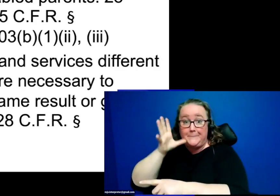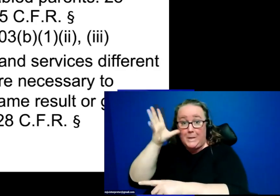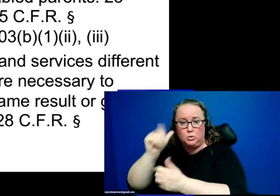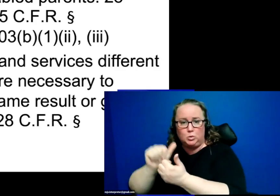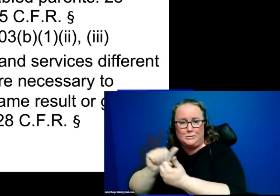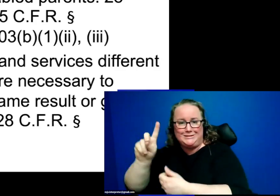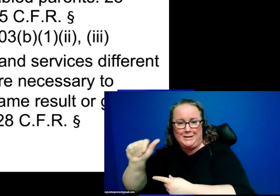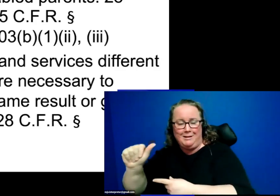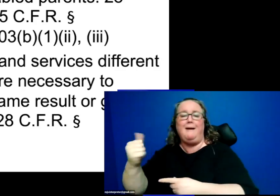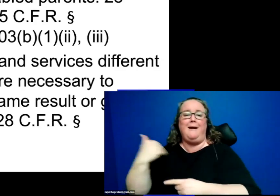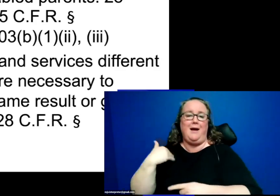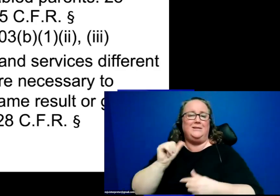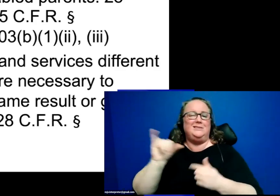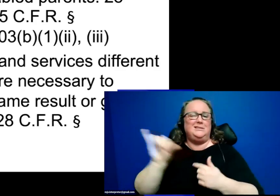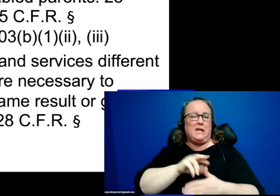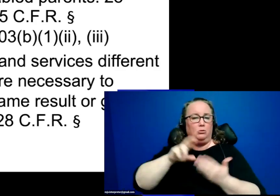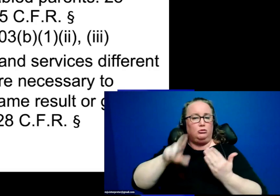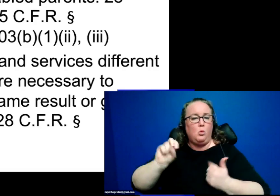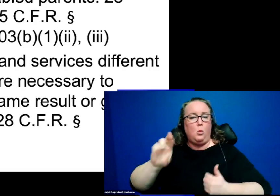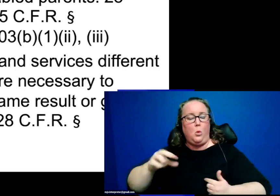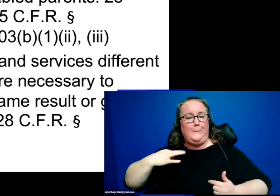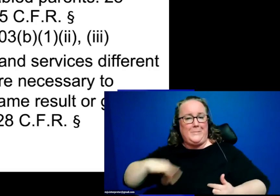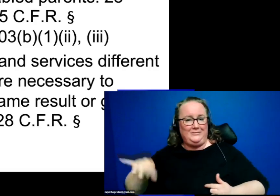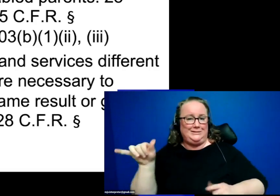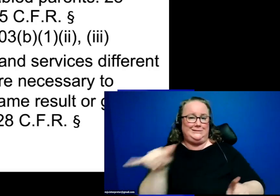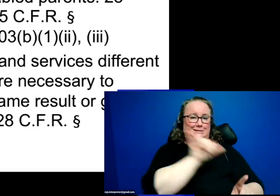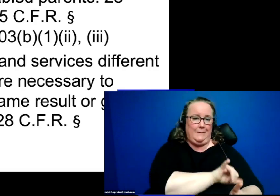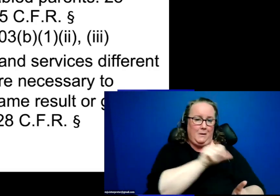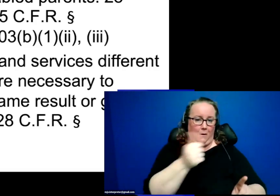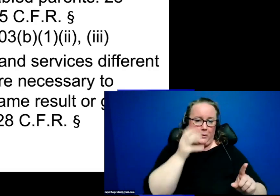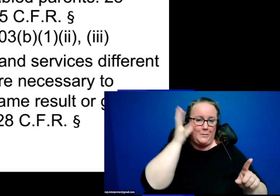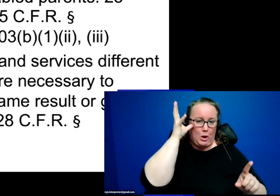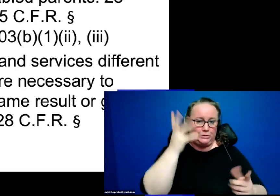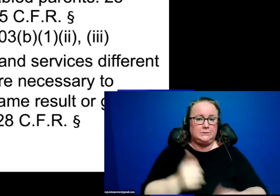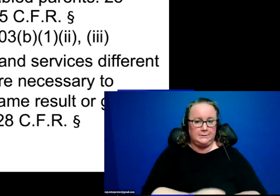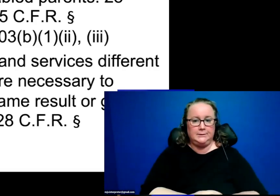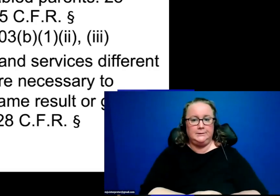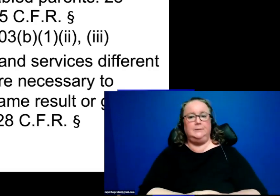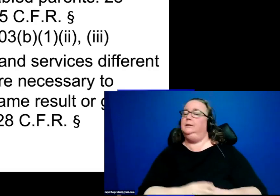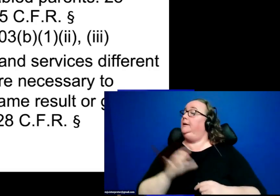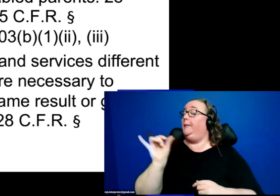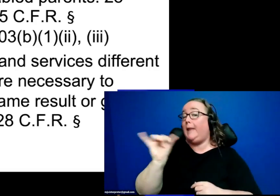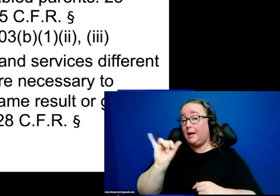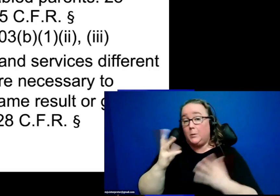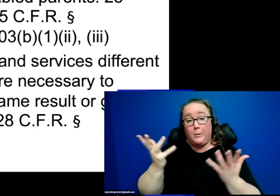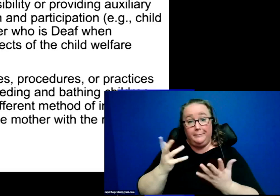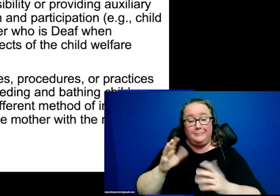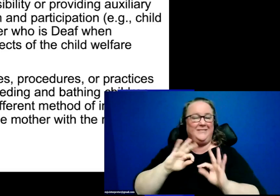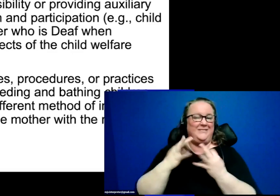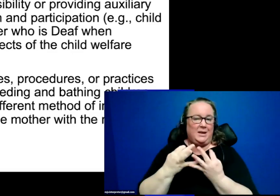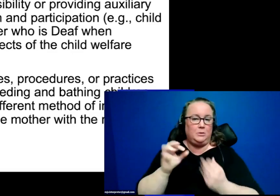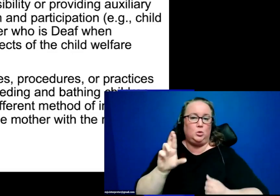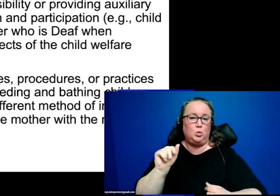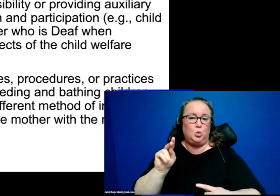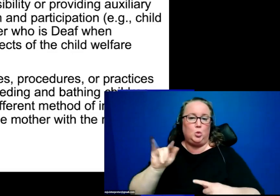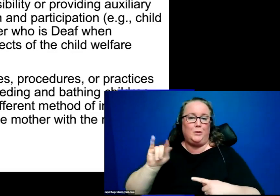able to gain that same benefit as non disabled parents, things like family reunification. Next slide. So when